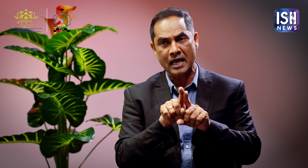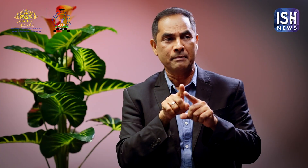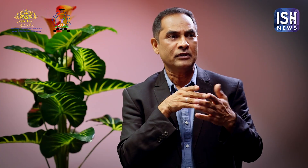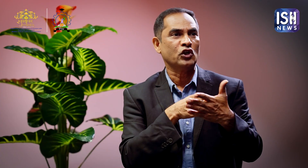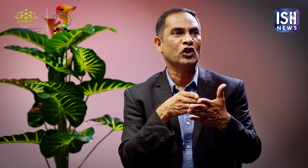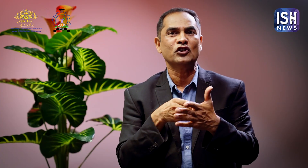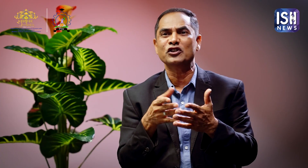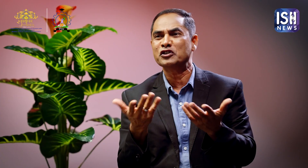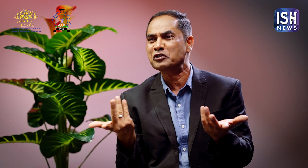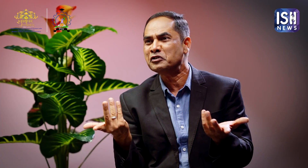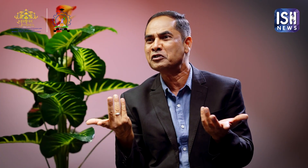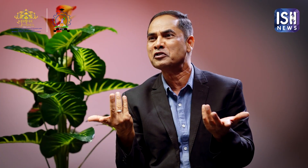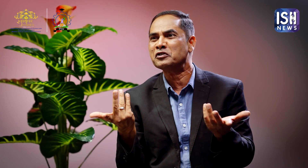I faced the same challenges.